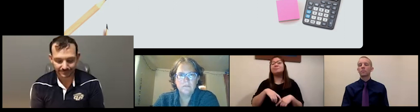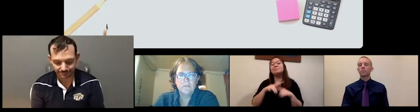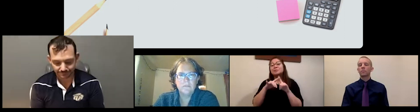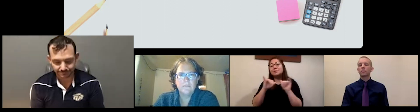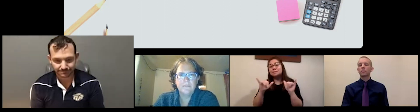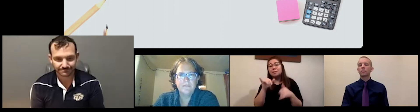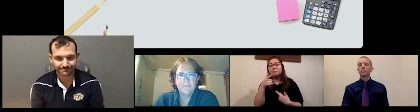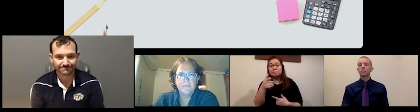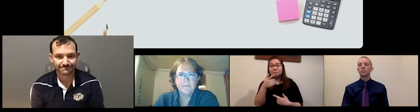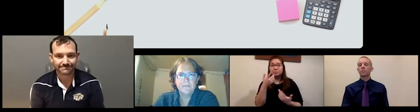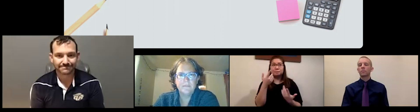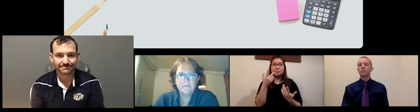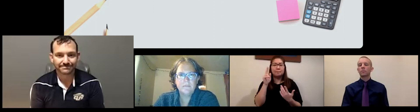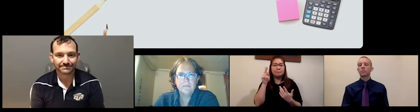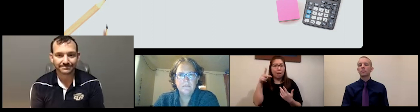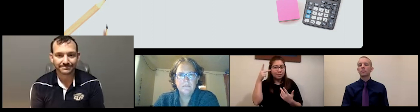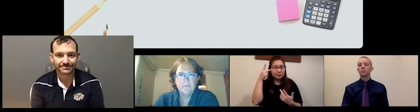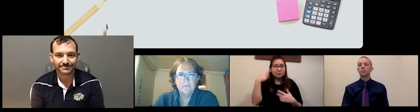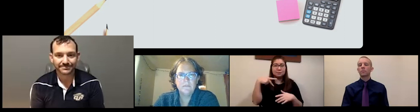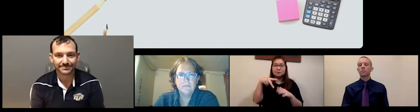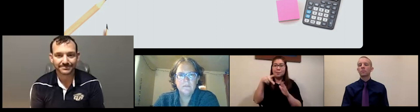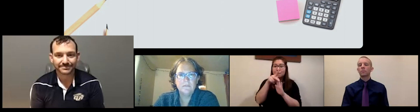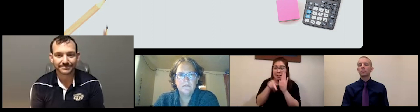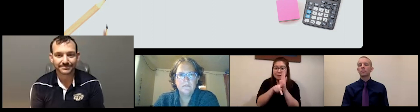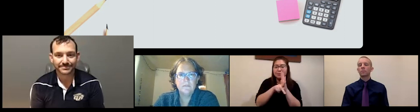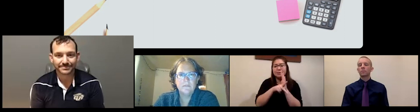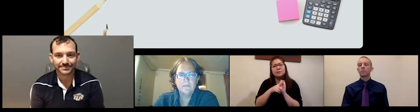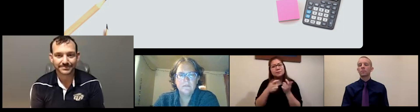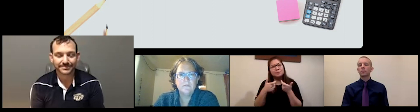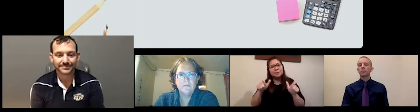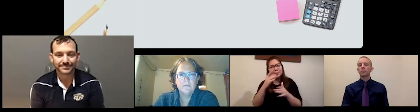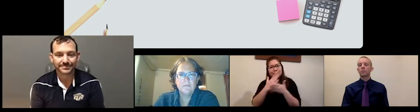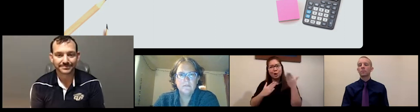At the same time, politics and policy is a big part.